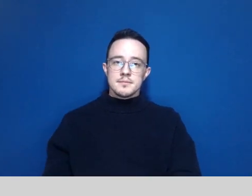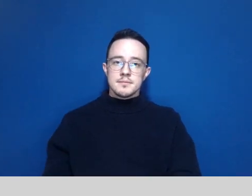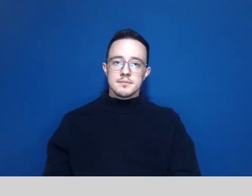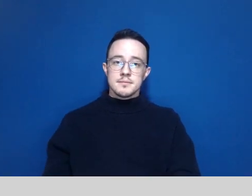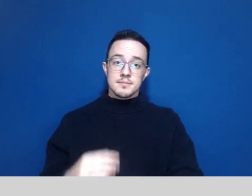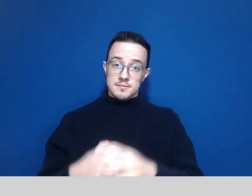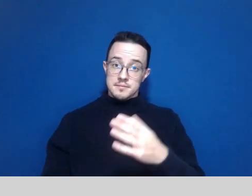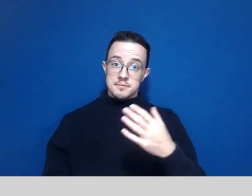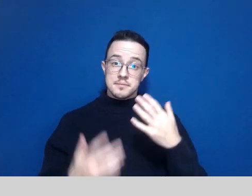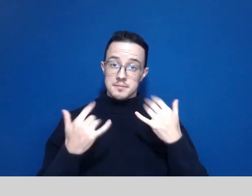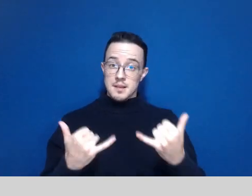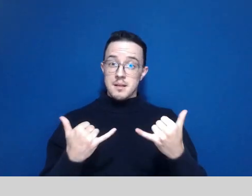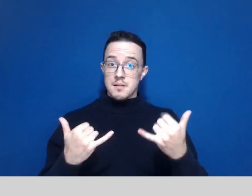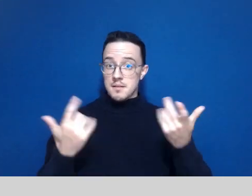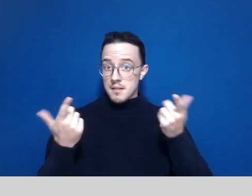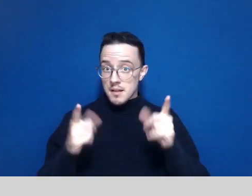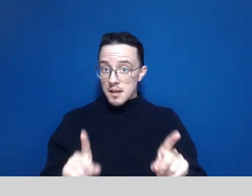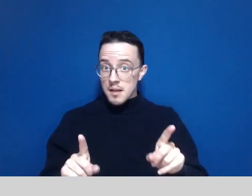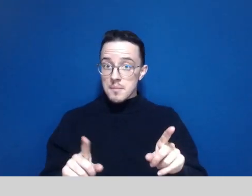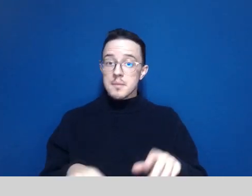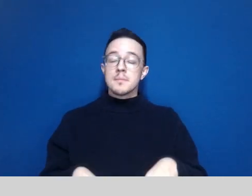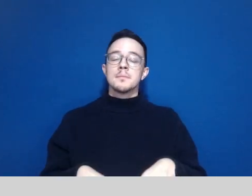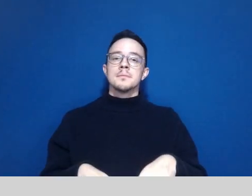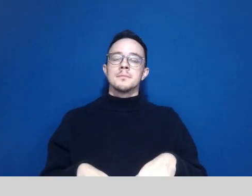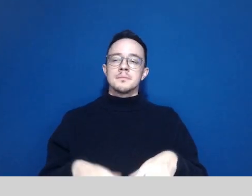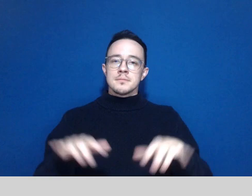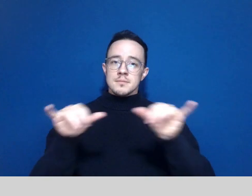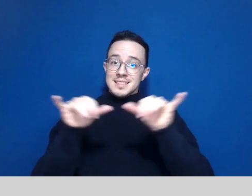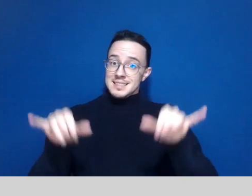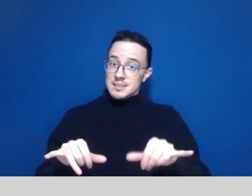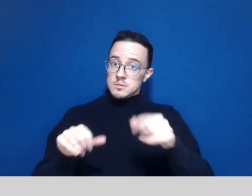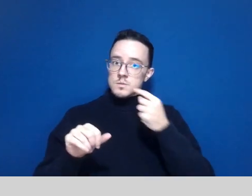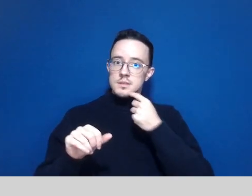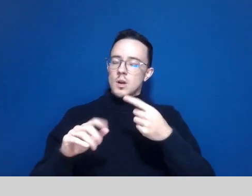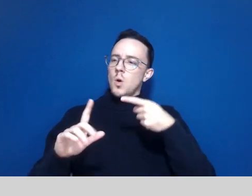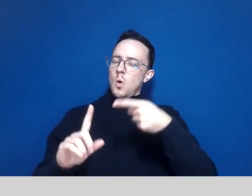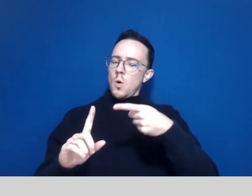Now, it will ask you, well, it'll tell you